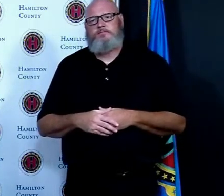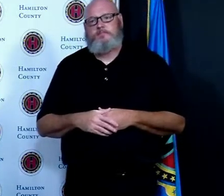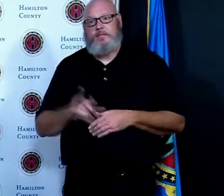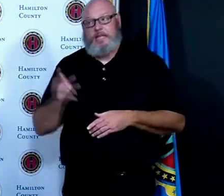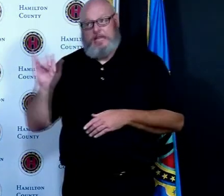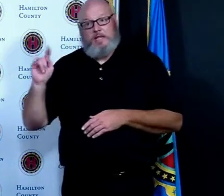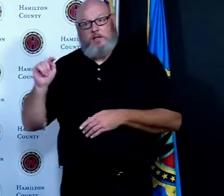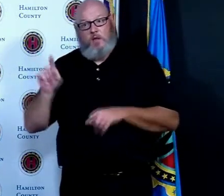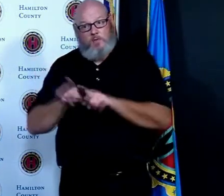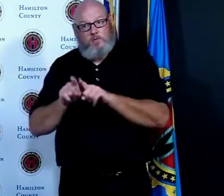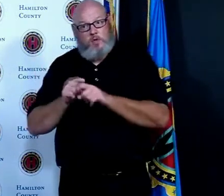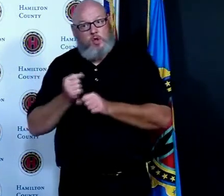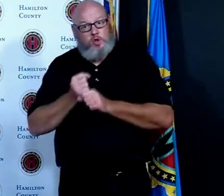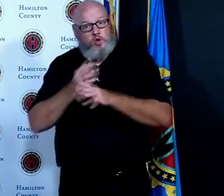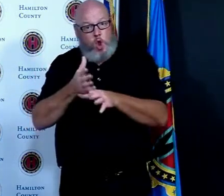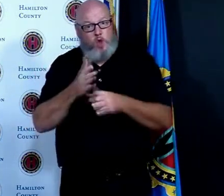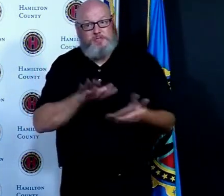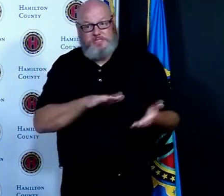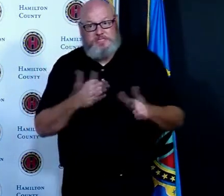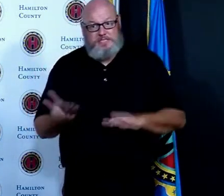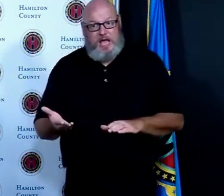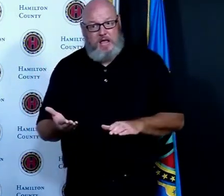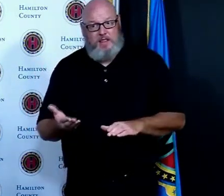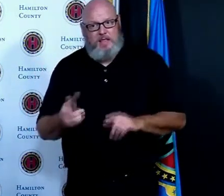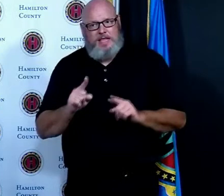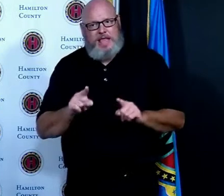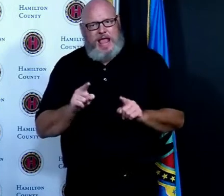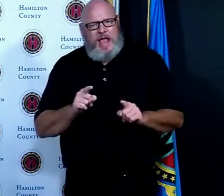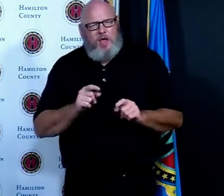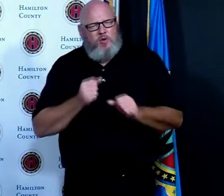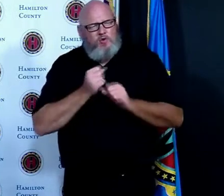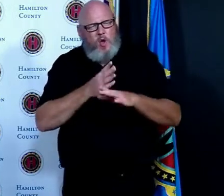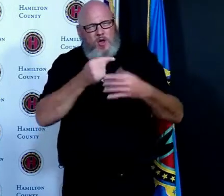cadre but a distinctive group of individuals that have a hard time recovering thank you